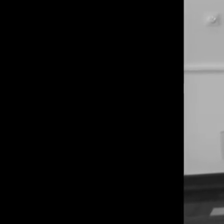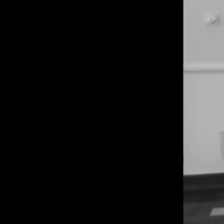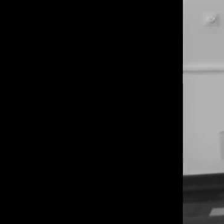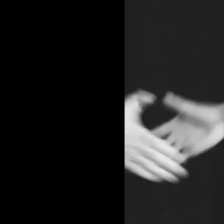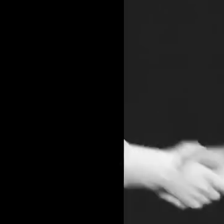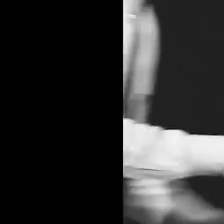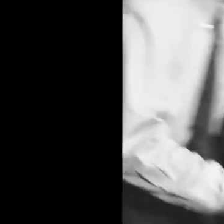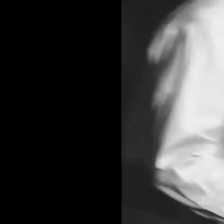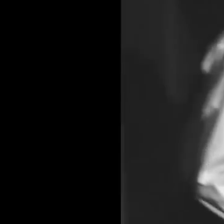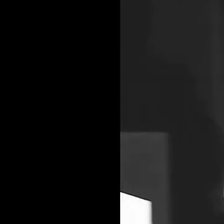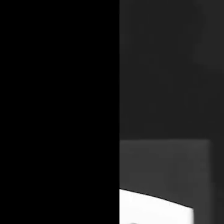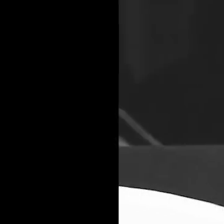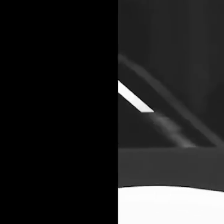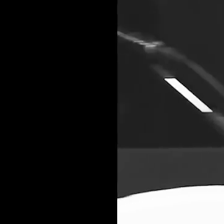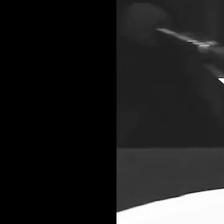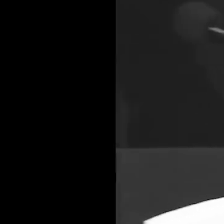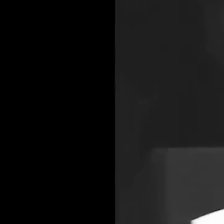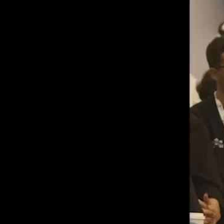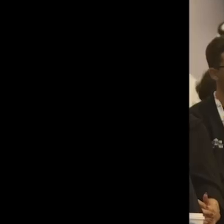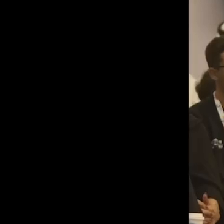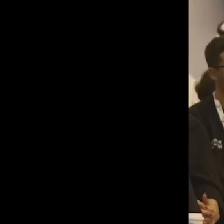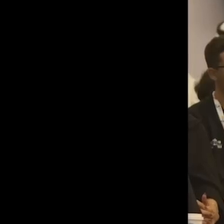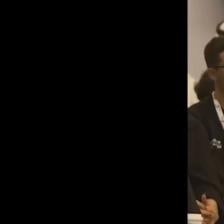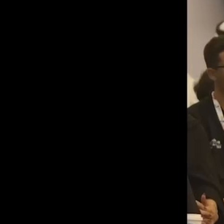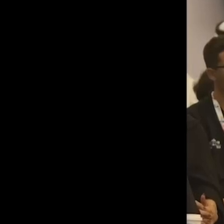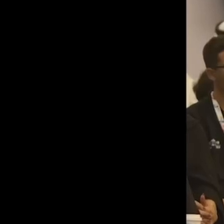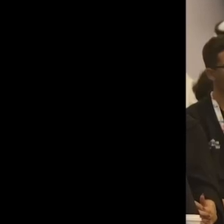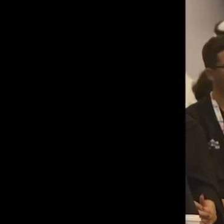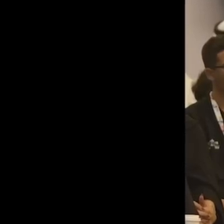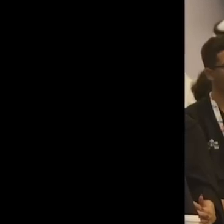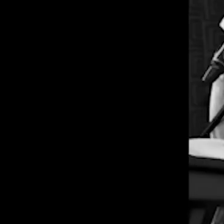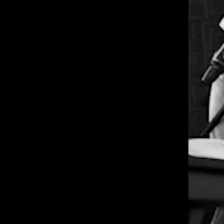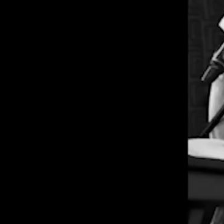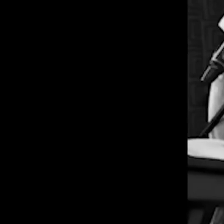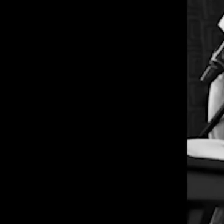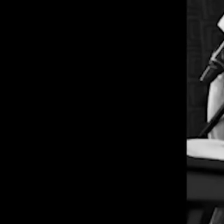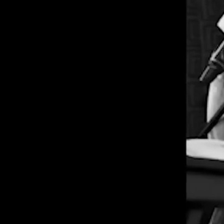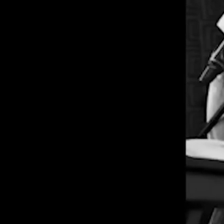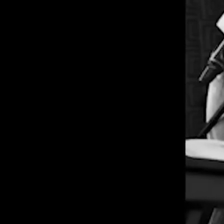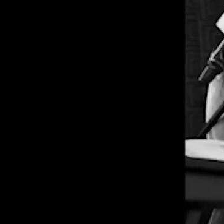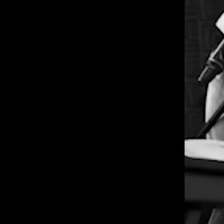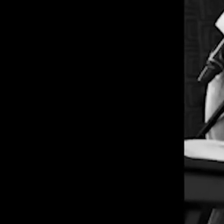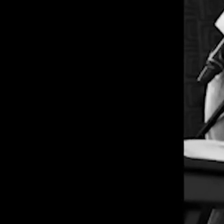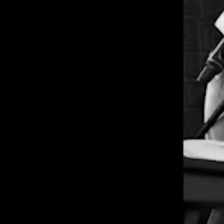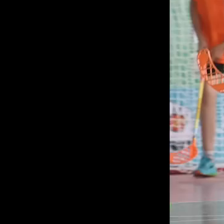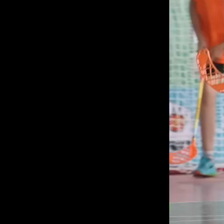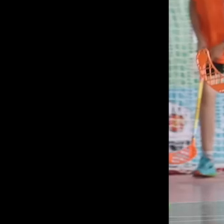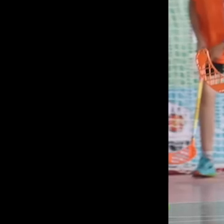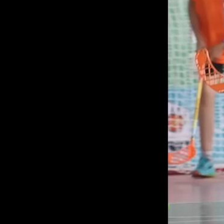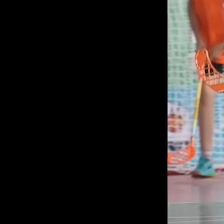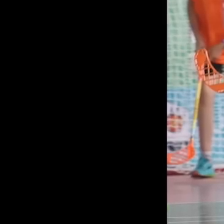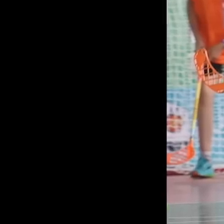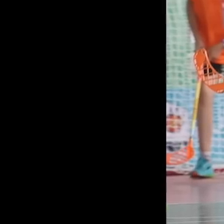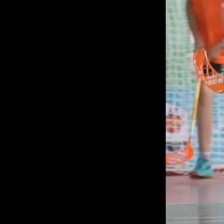They said I'll never speak. Now I give speeches to hundreds of people at a time. They said I would never walk.